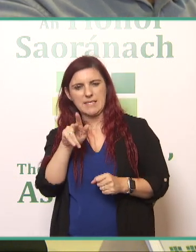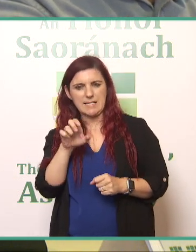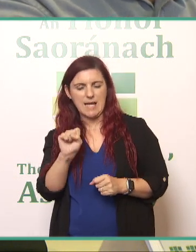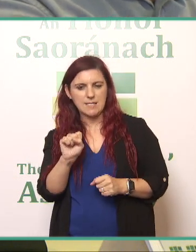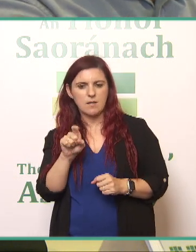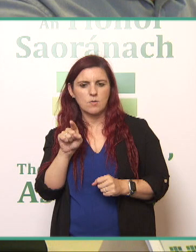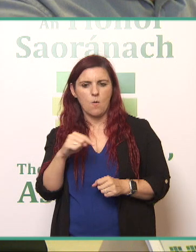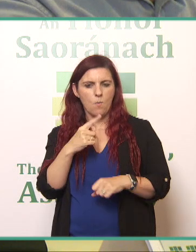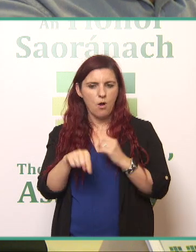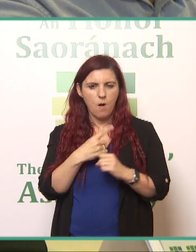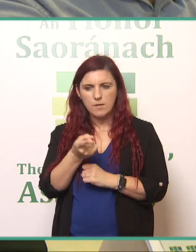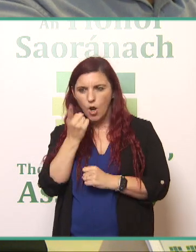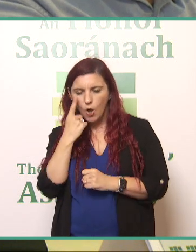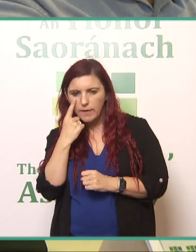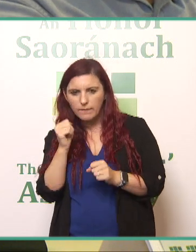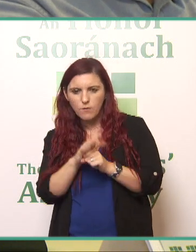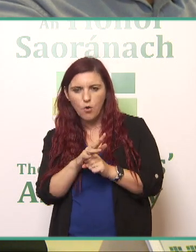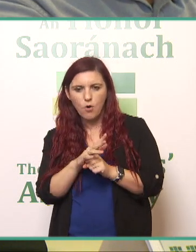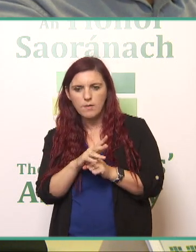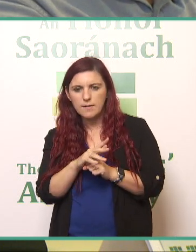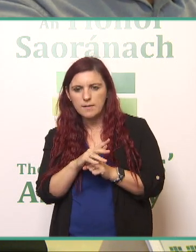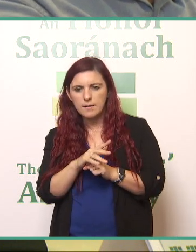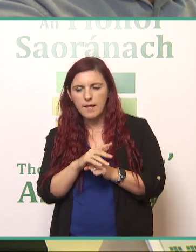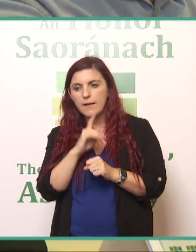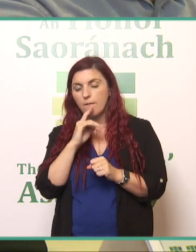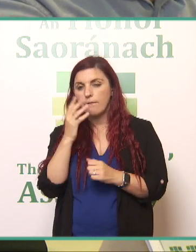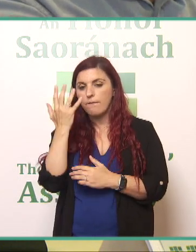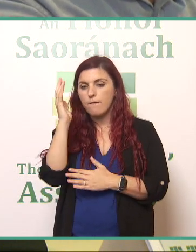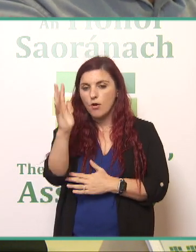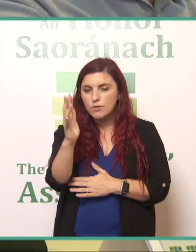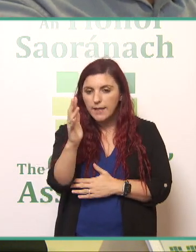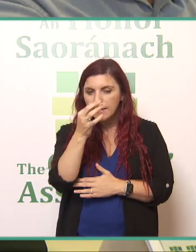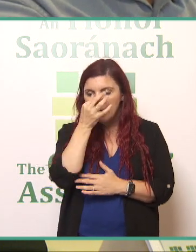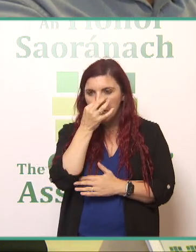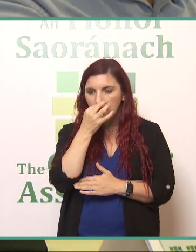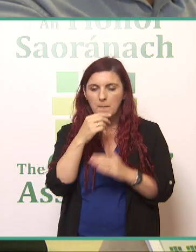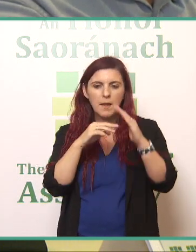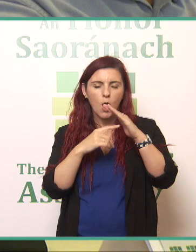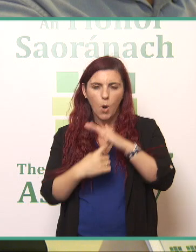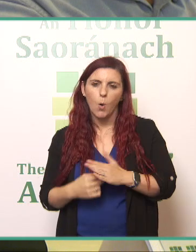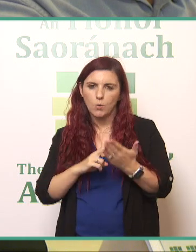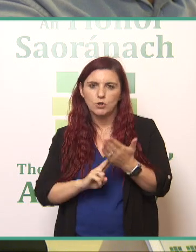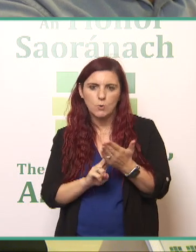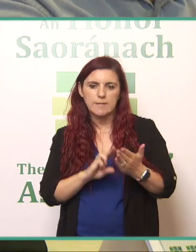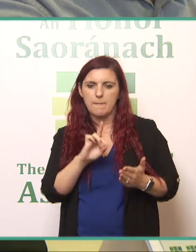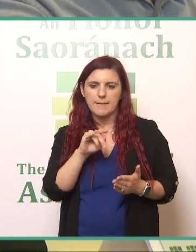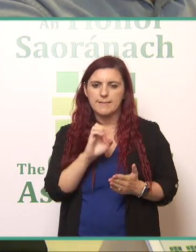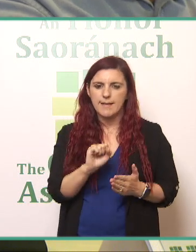We're always looking for I would say firstly forestry is a very low user of pesticides right in comparison.